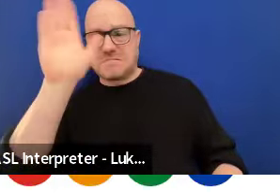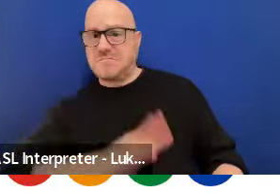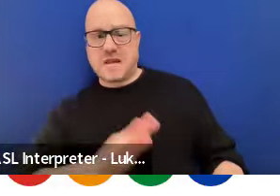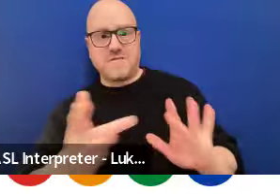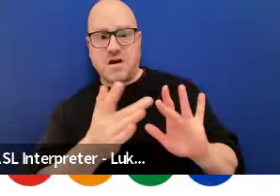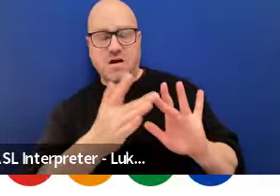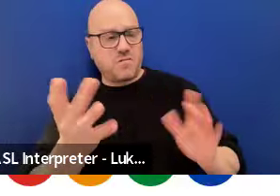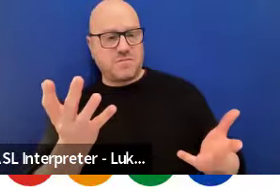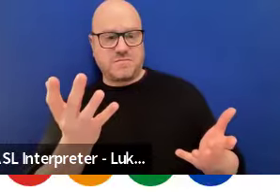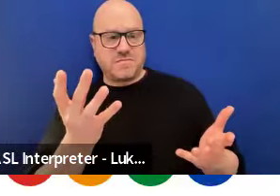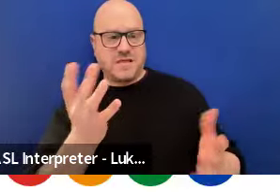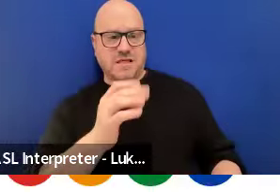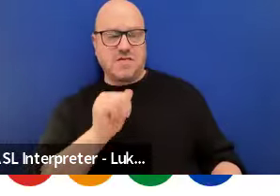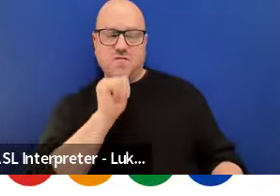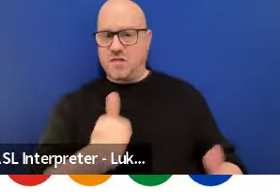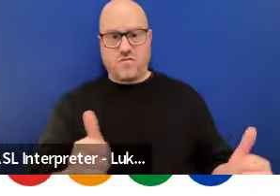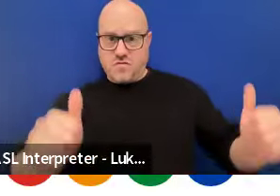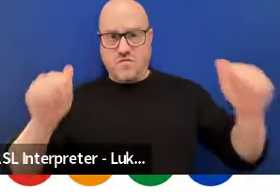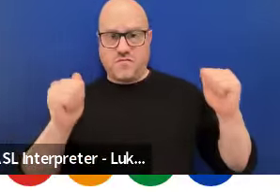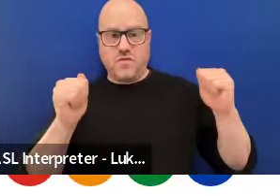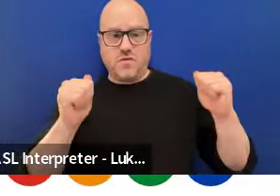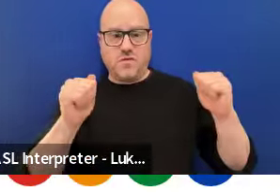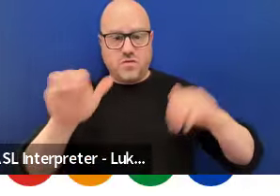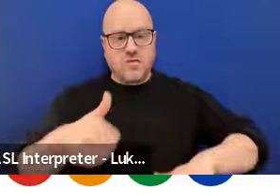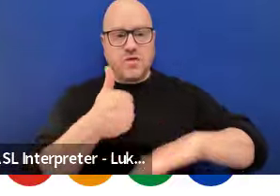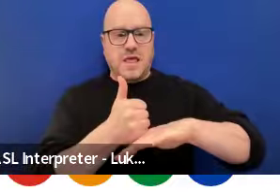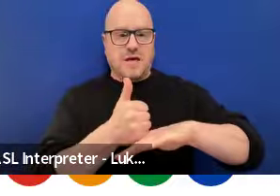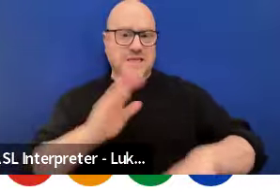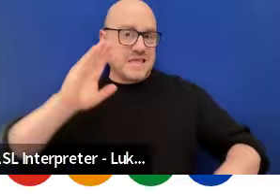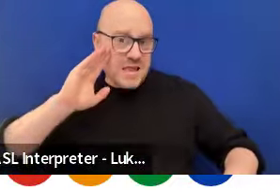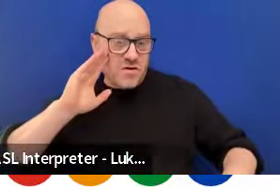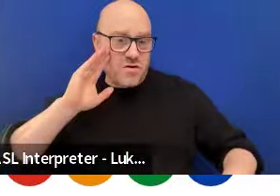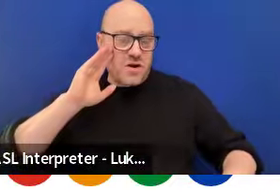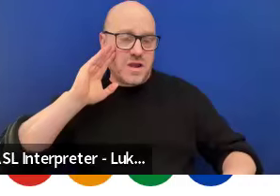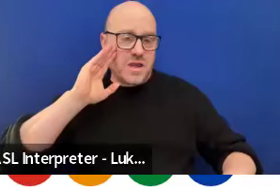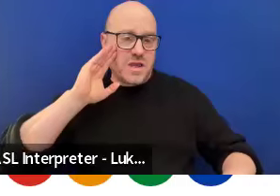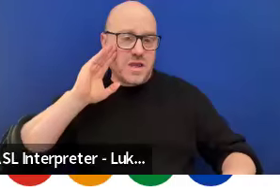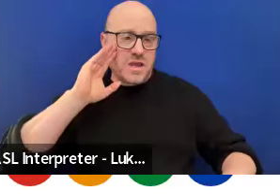MBTA.